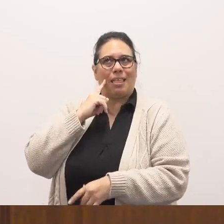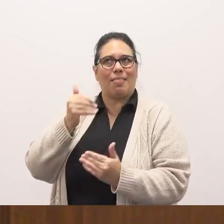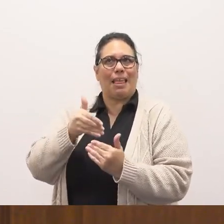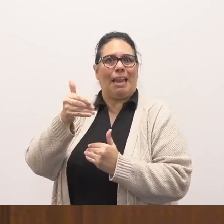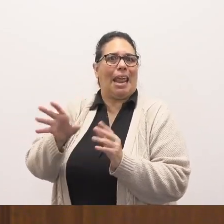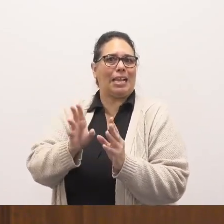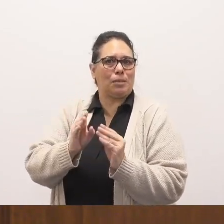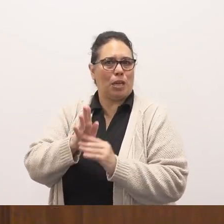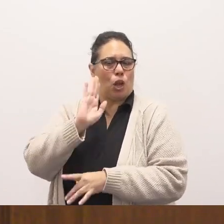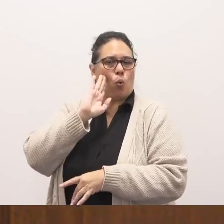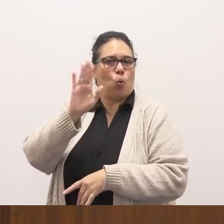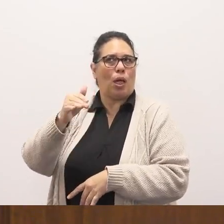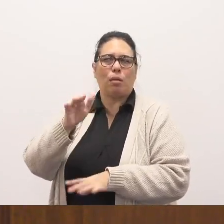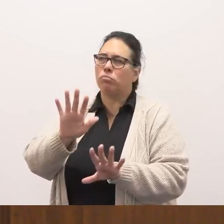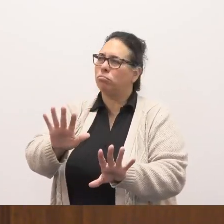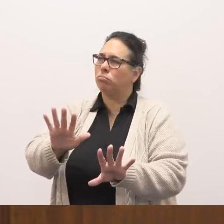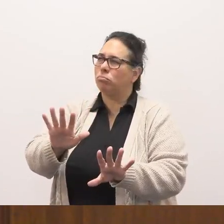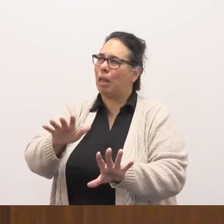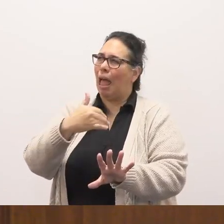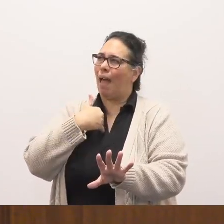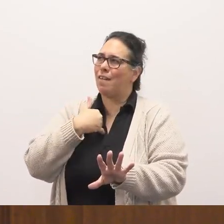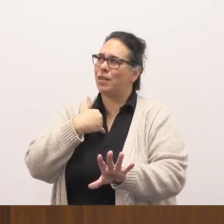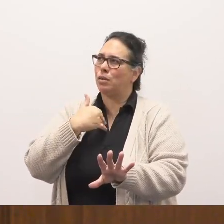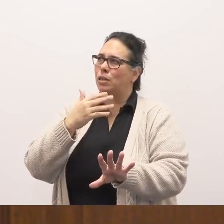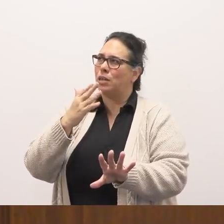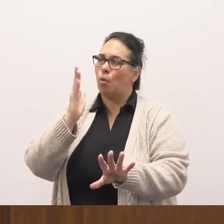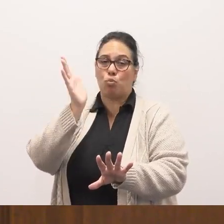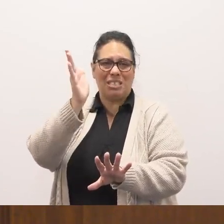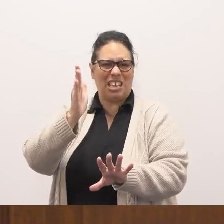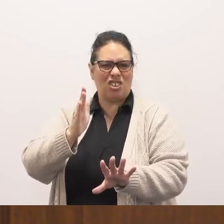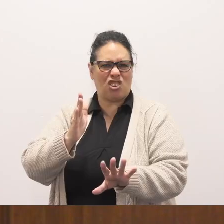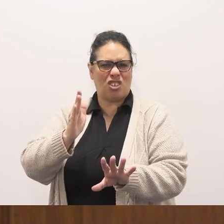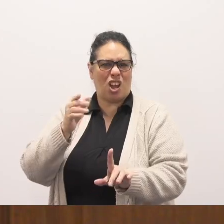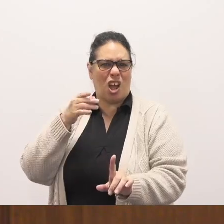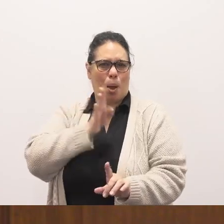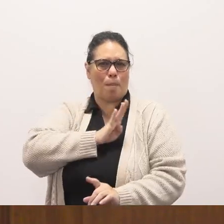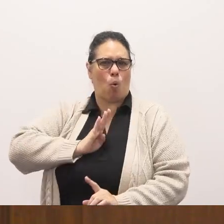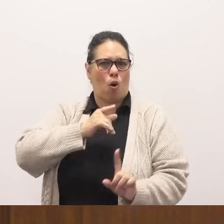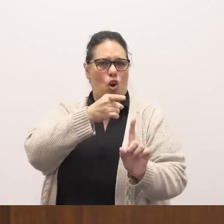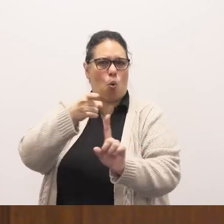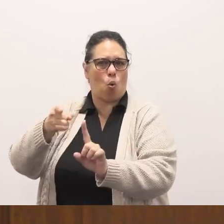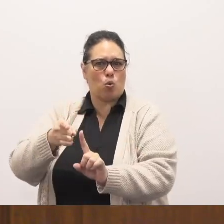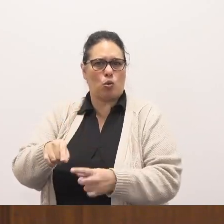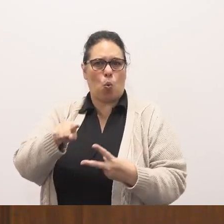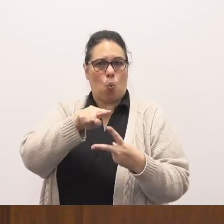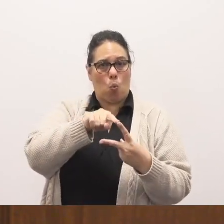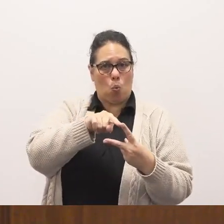So just, I'm sorry, one and two, sorry. So just encourage my colleagues to engage